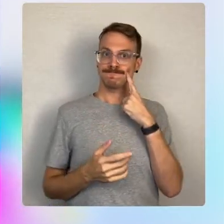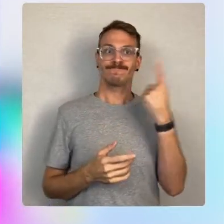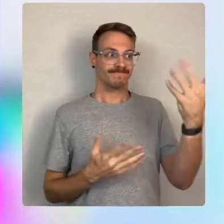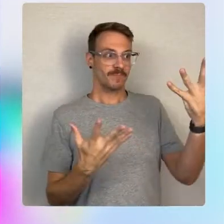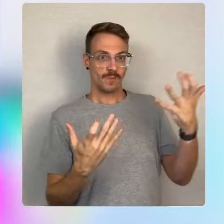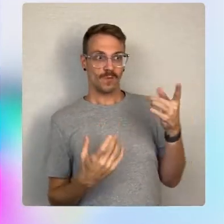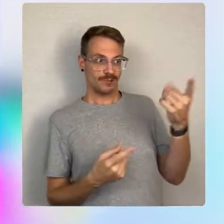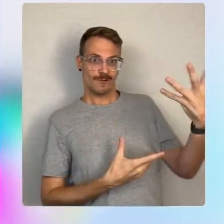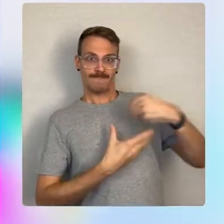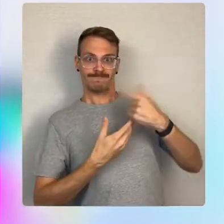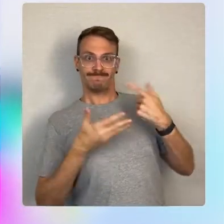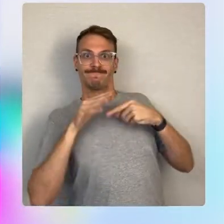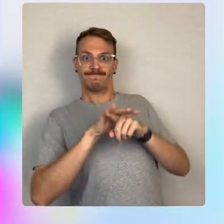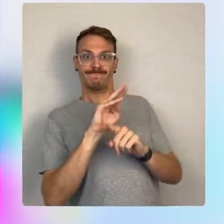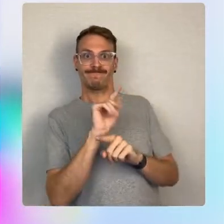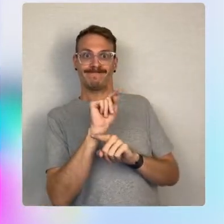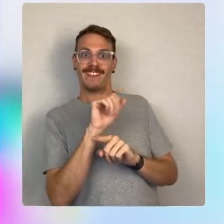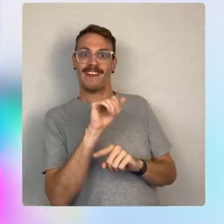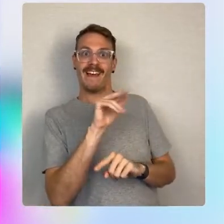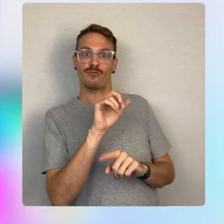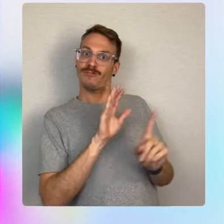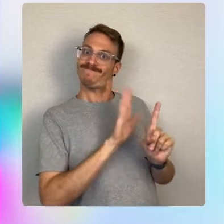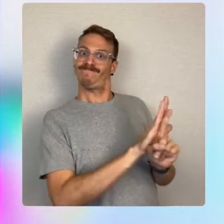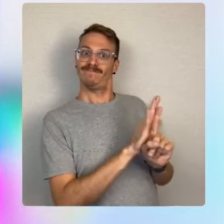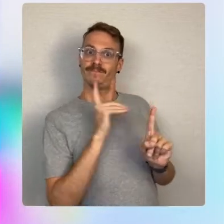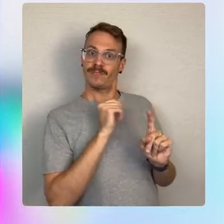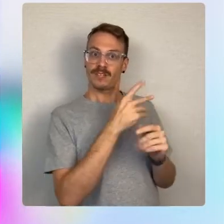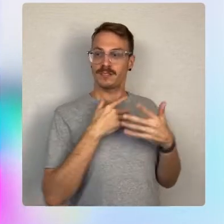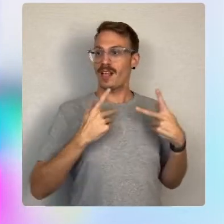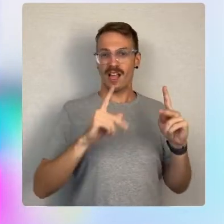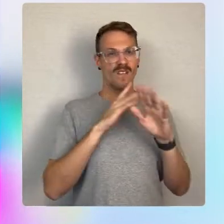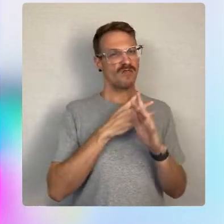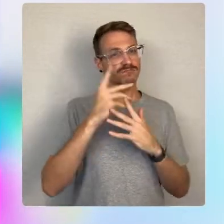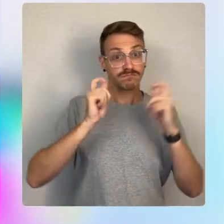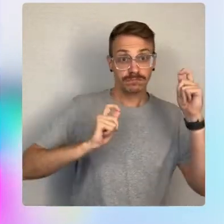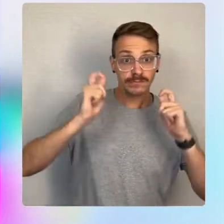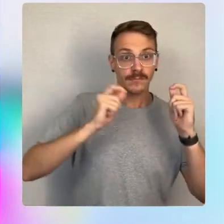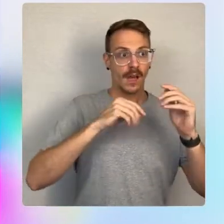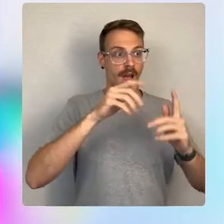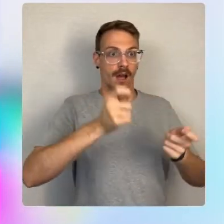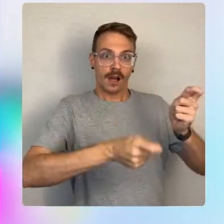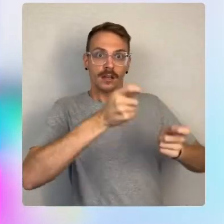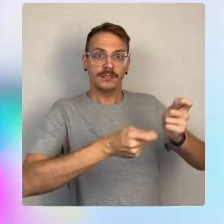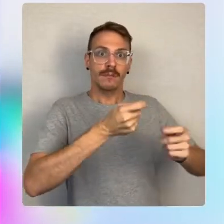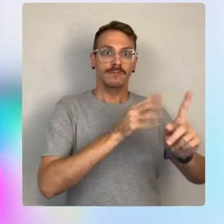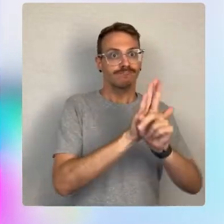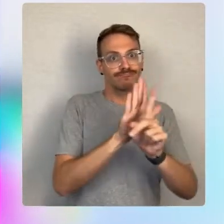we really wanted to integrate Meta Avatars because they bring highly expressive and customizable avatars,